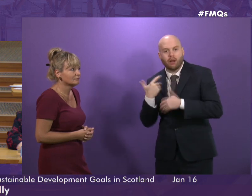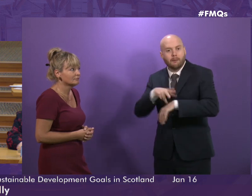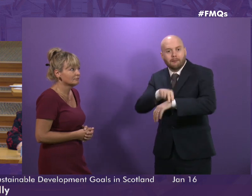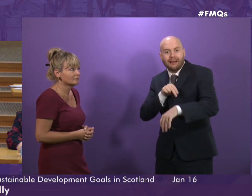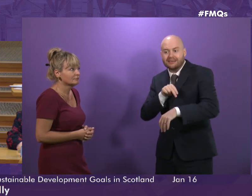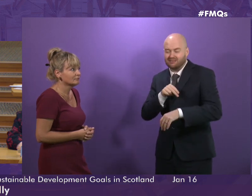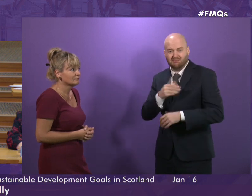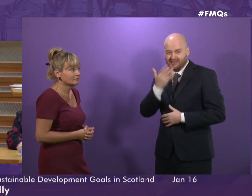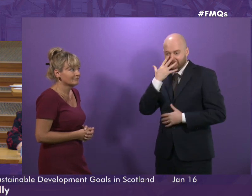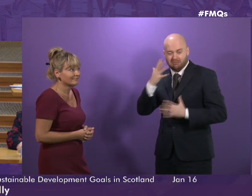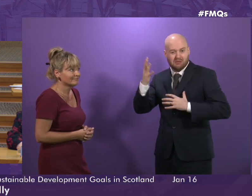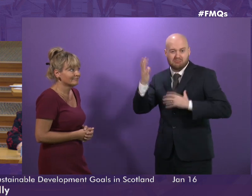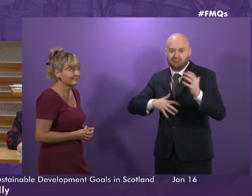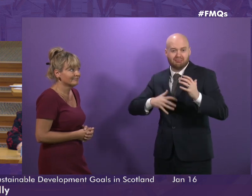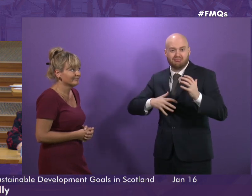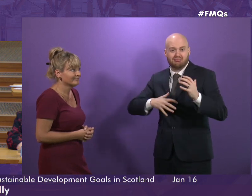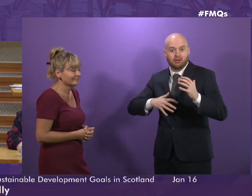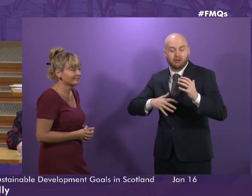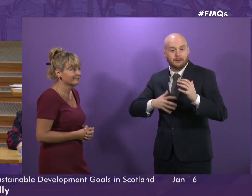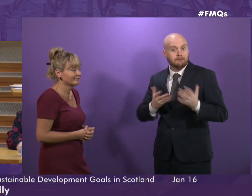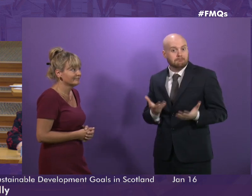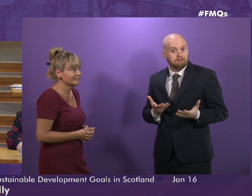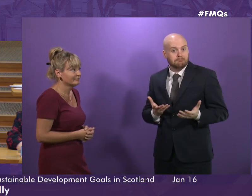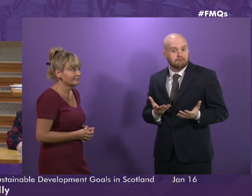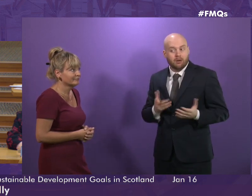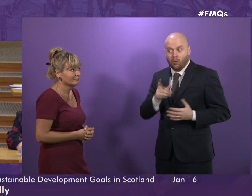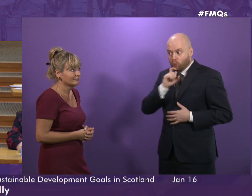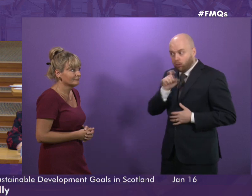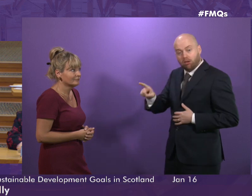flawed”. Does the First Minister agree that the Scottish